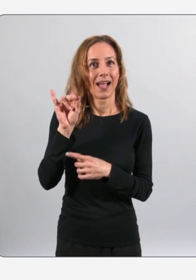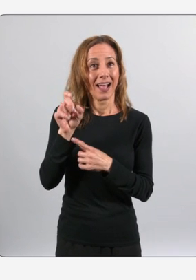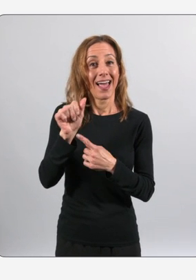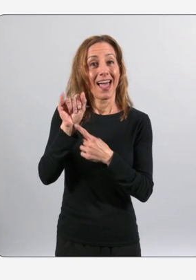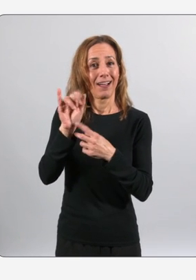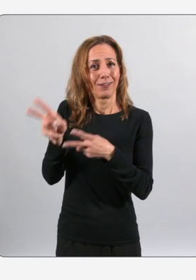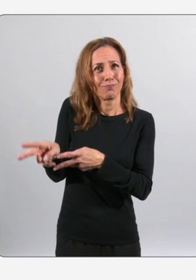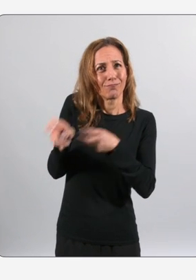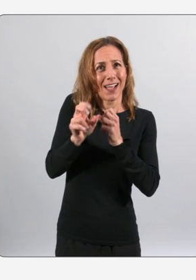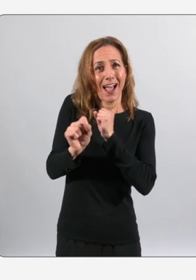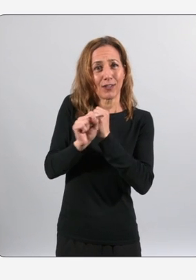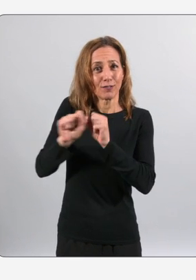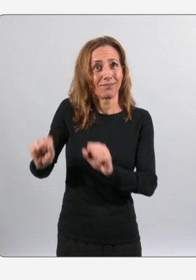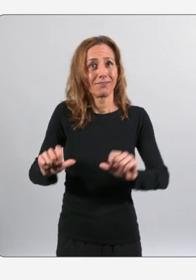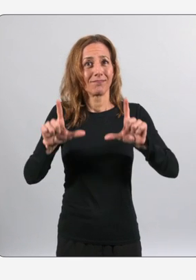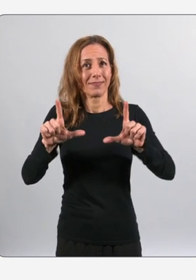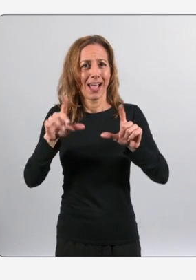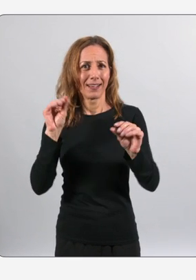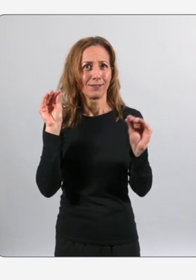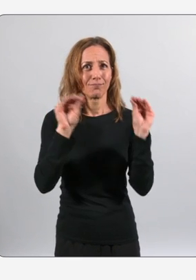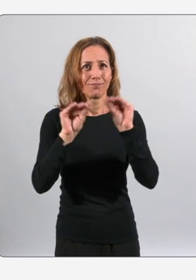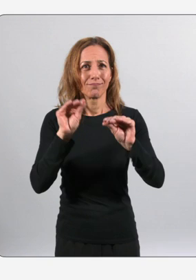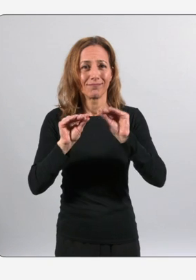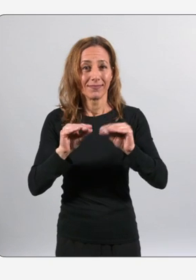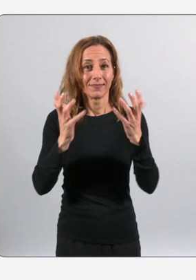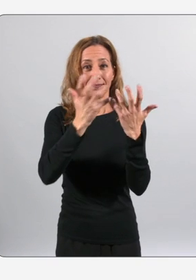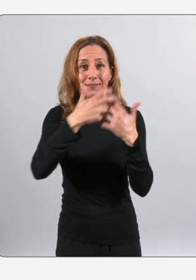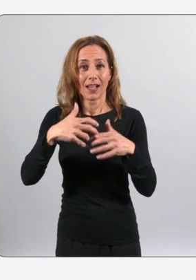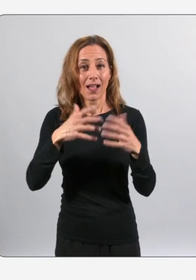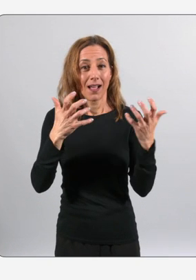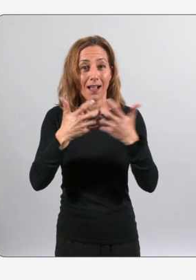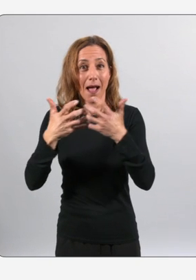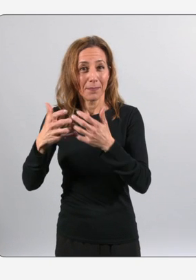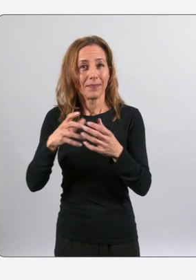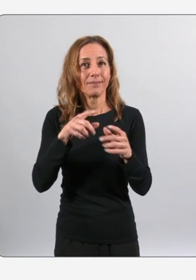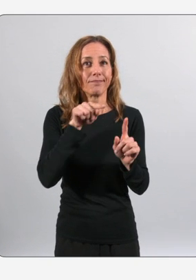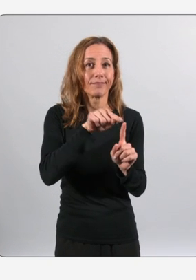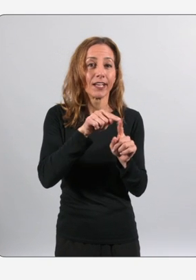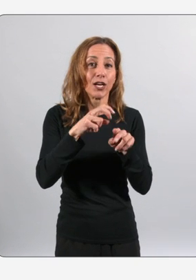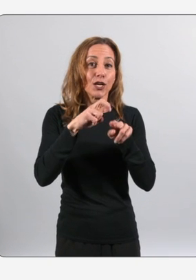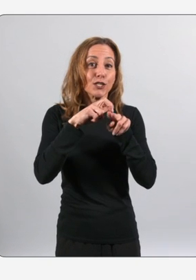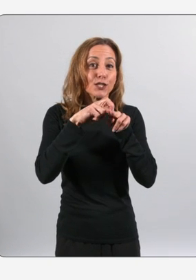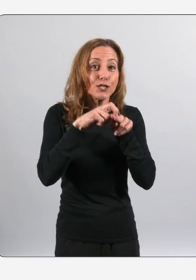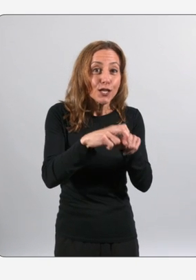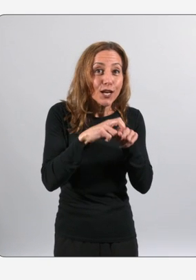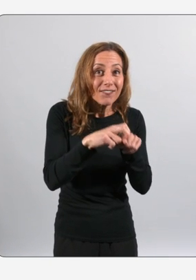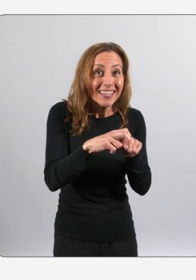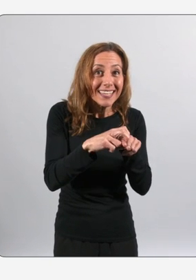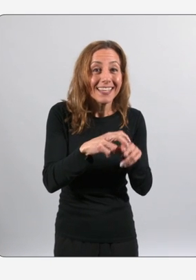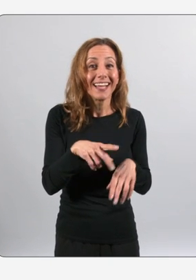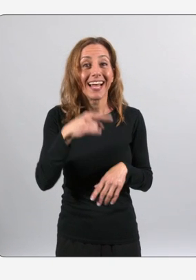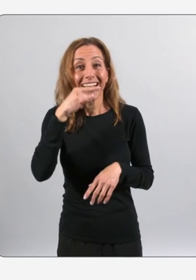and all the existing campaigns to write a copy that brings together surfing, kids and Maui.